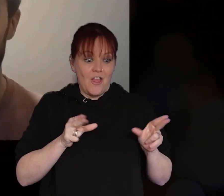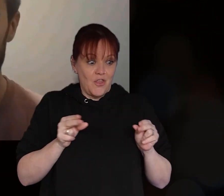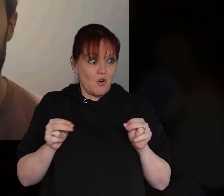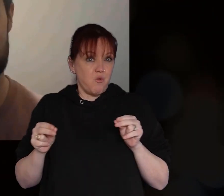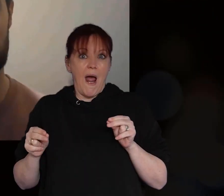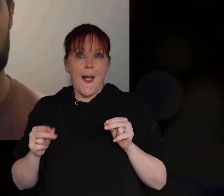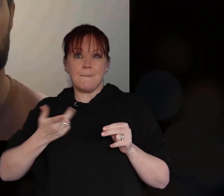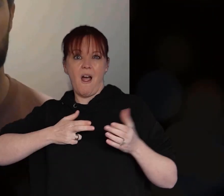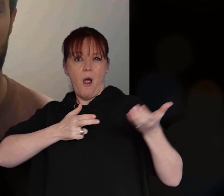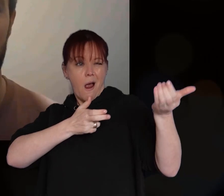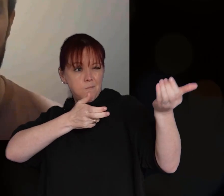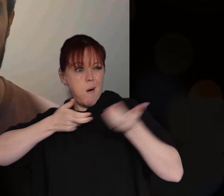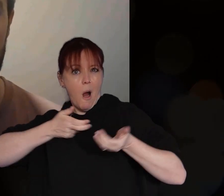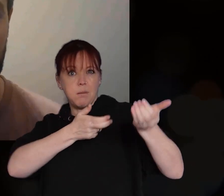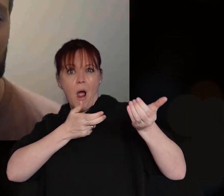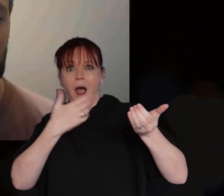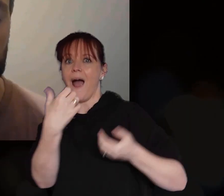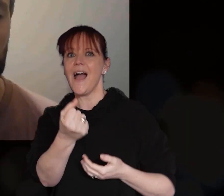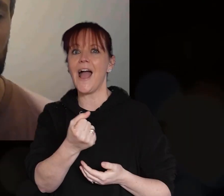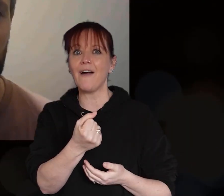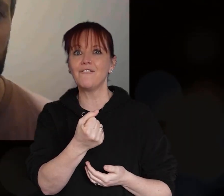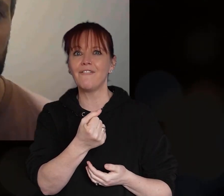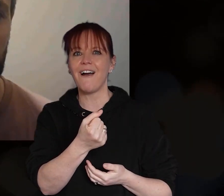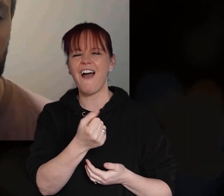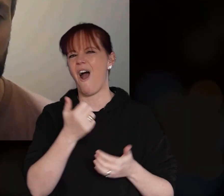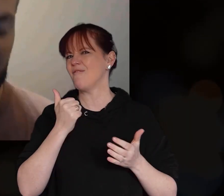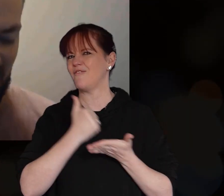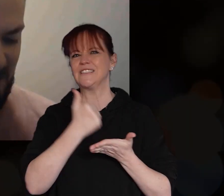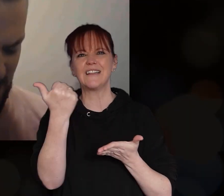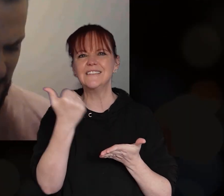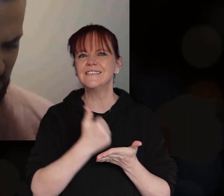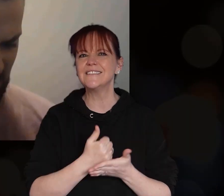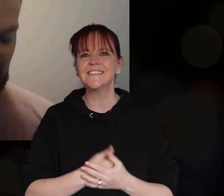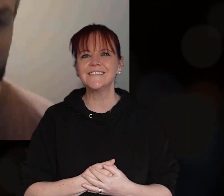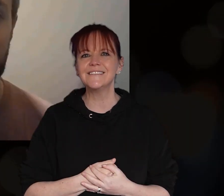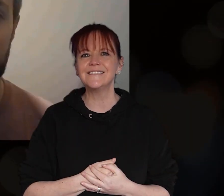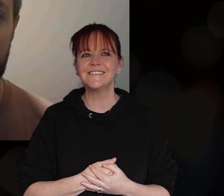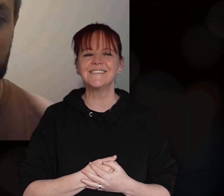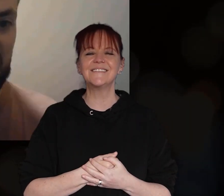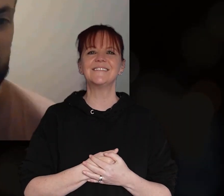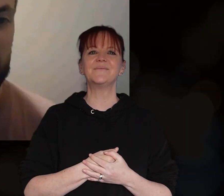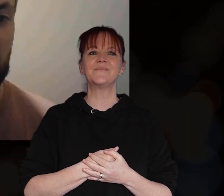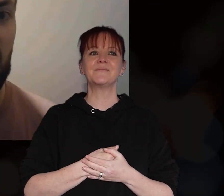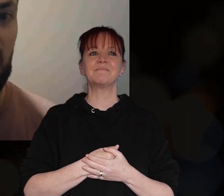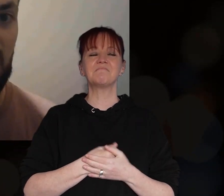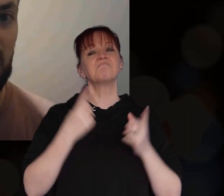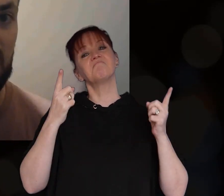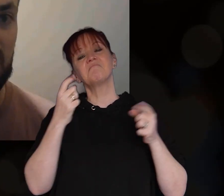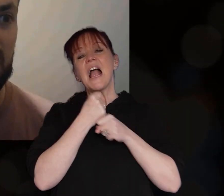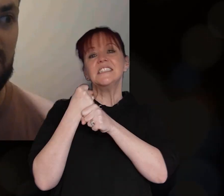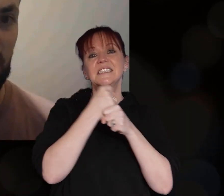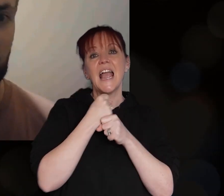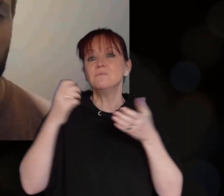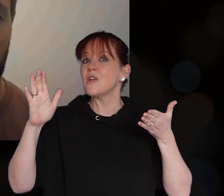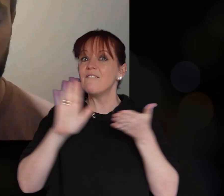Like, who doesn't want that in a game? And that's just the thing, games are for fun